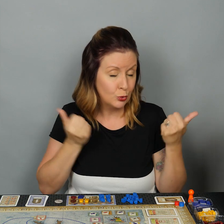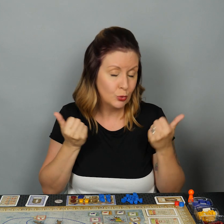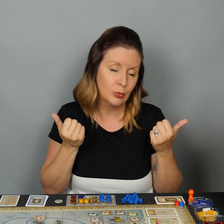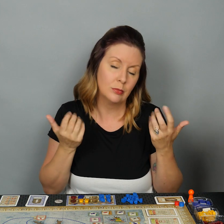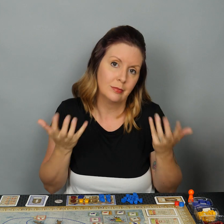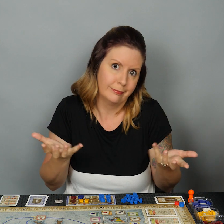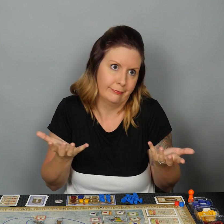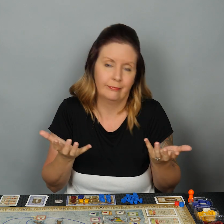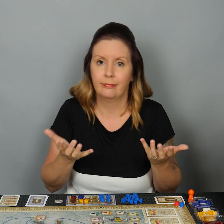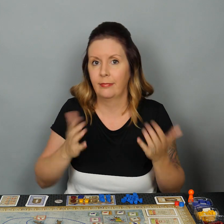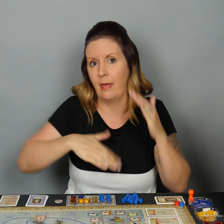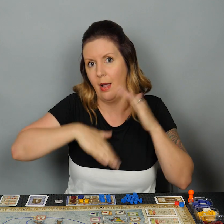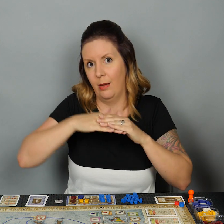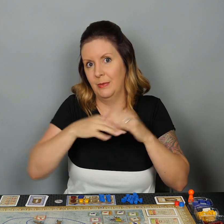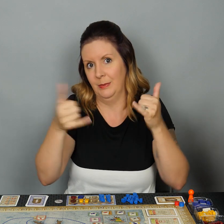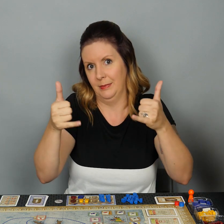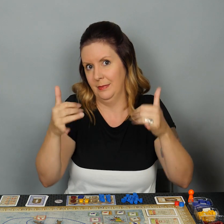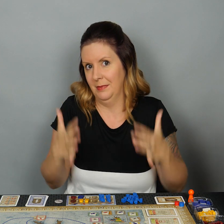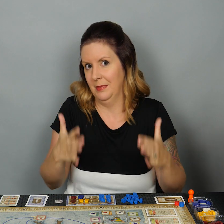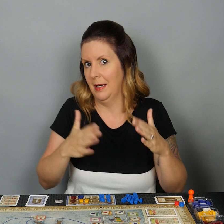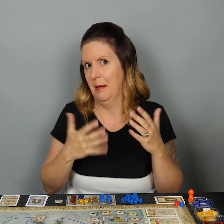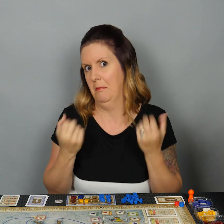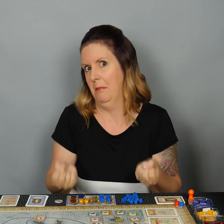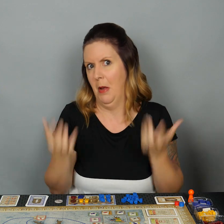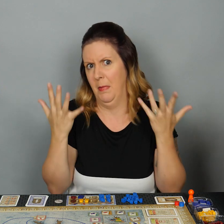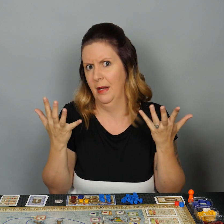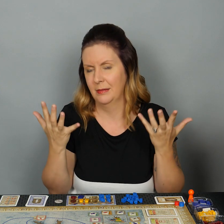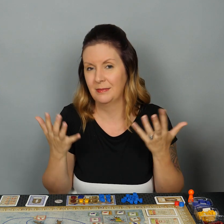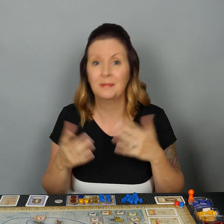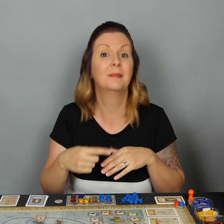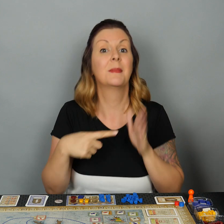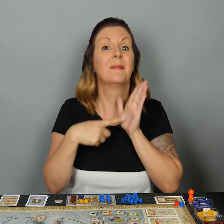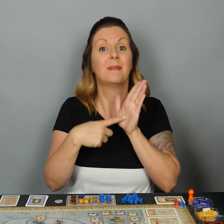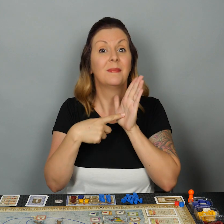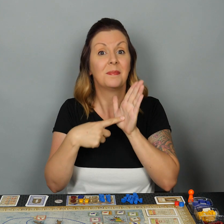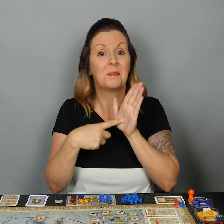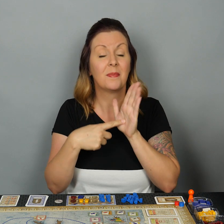You need the Roman numerals up to the number of players.